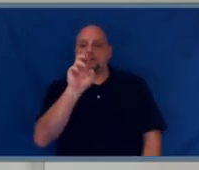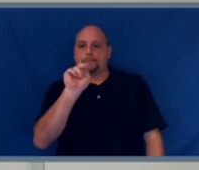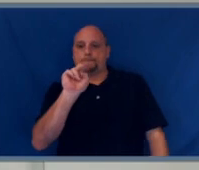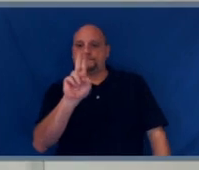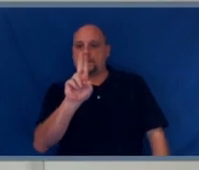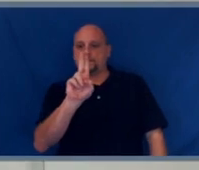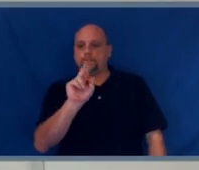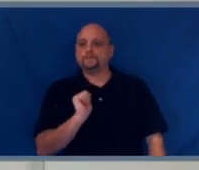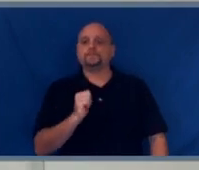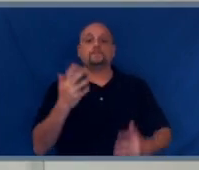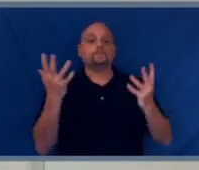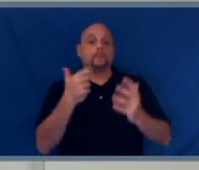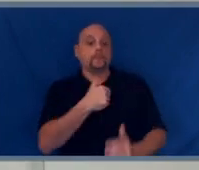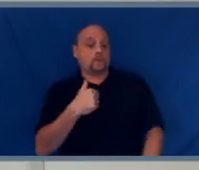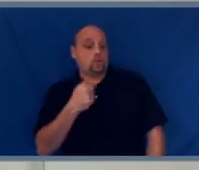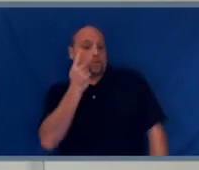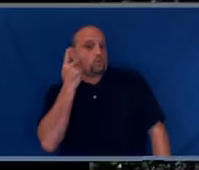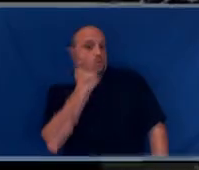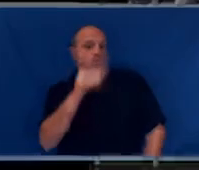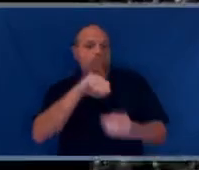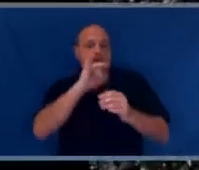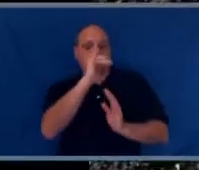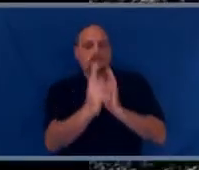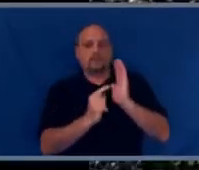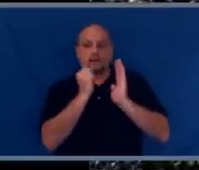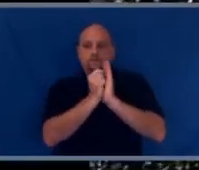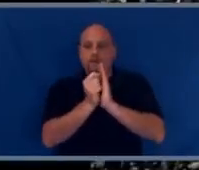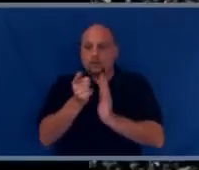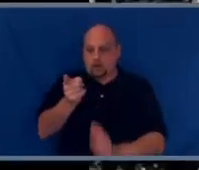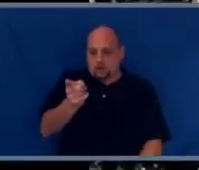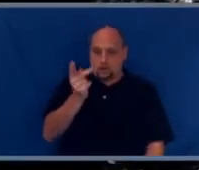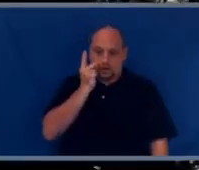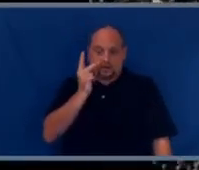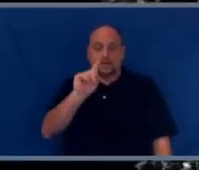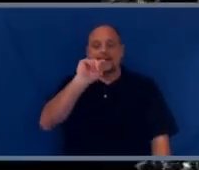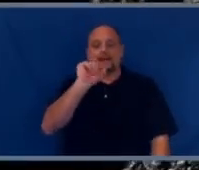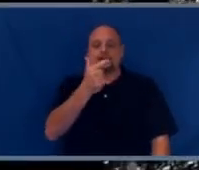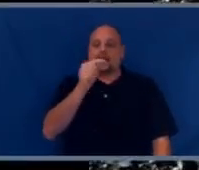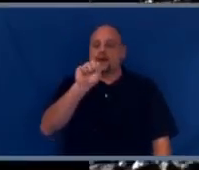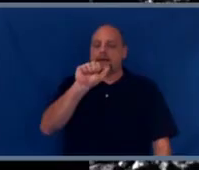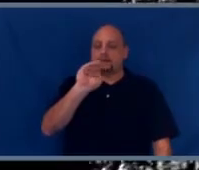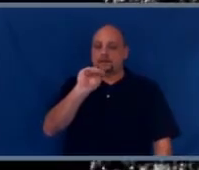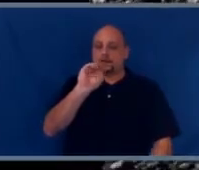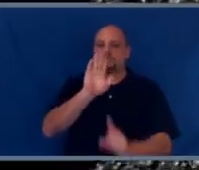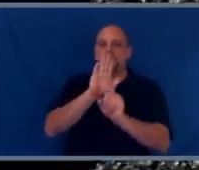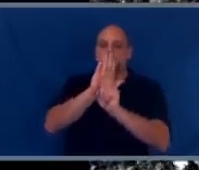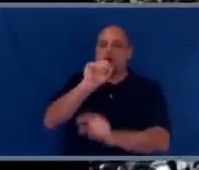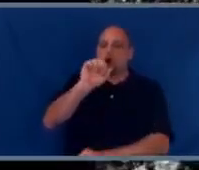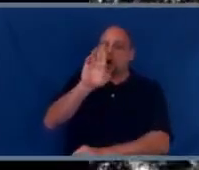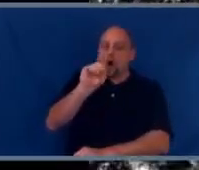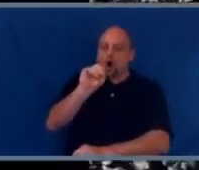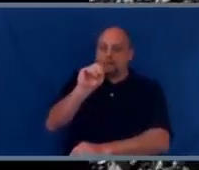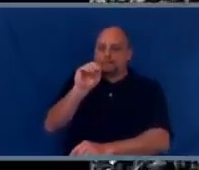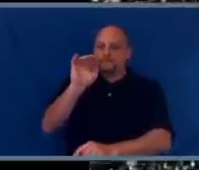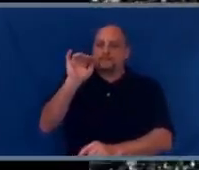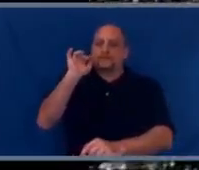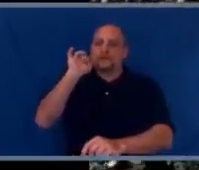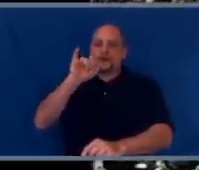WHAT WE SEE IN THE VIDEO IS THE ARM IS EXTENDED ARM AND AS THE